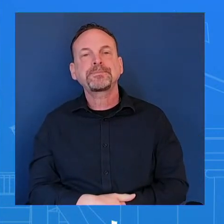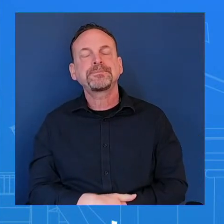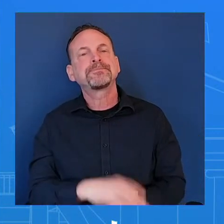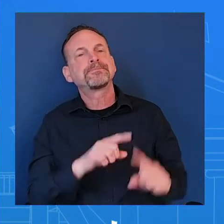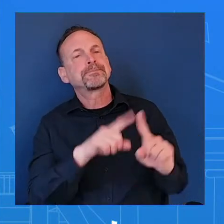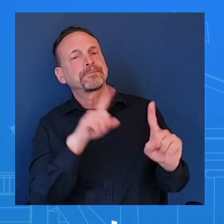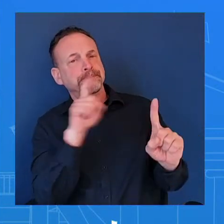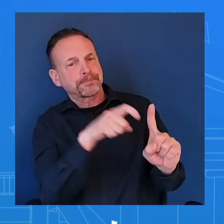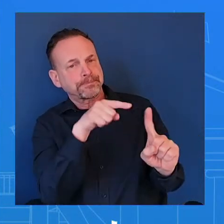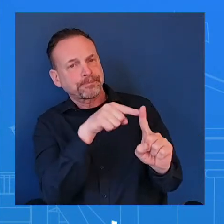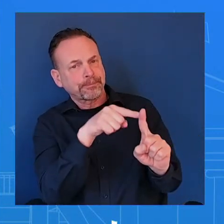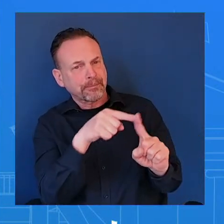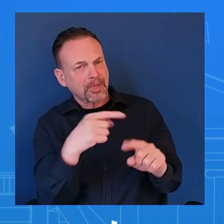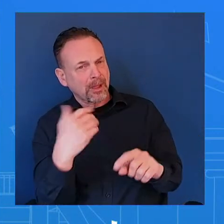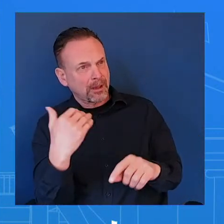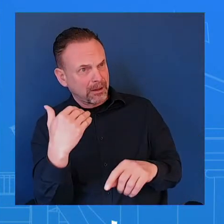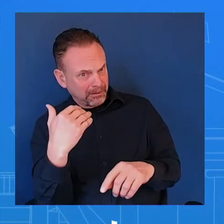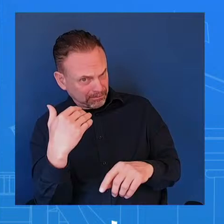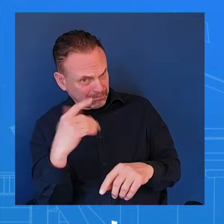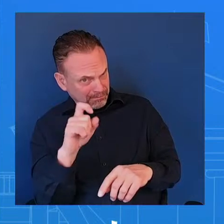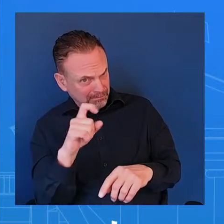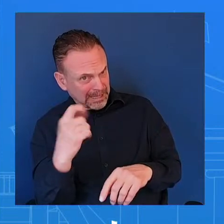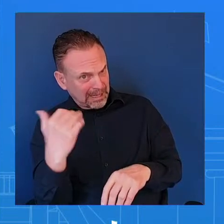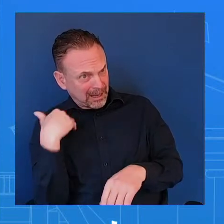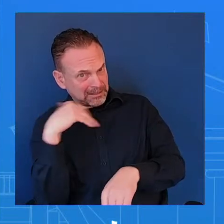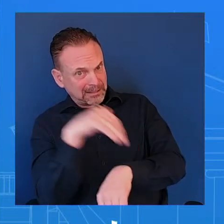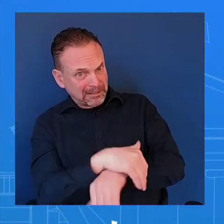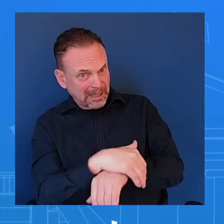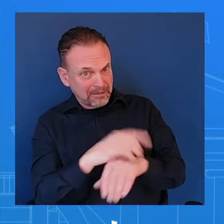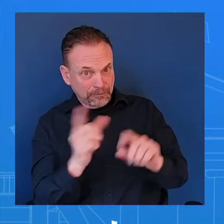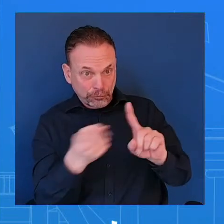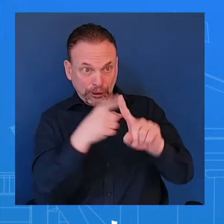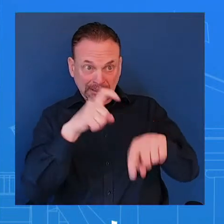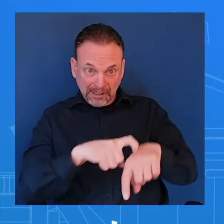who had been on the ground providing aid in Gaza? Ms. Jean-Pierre: So, look,